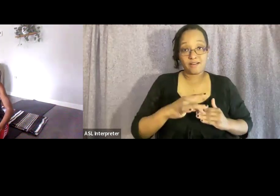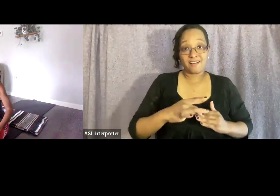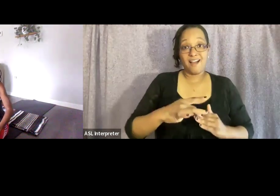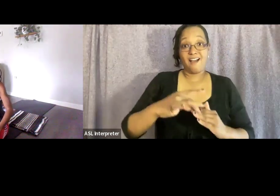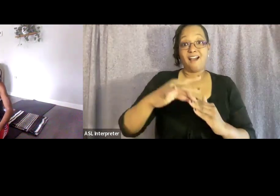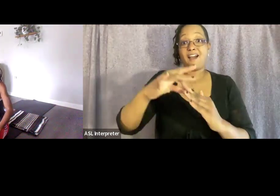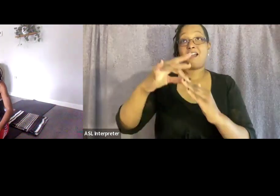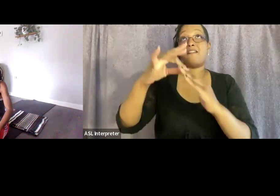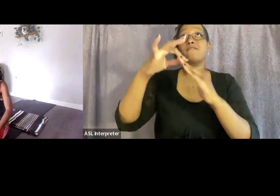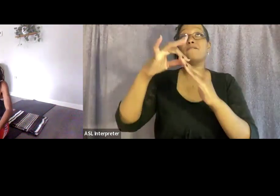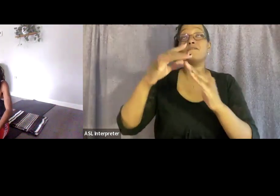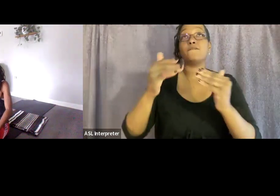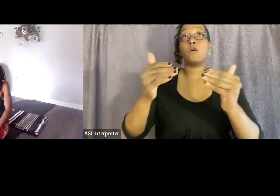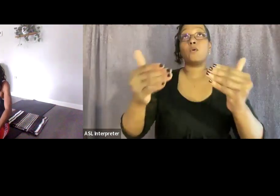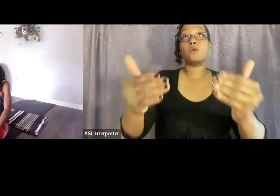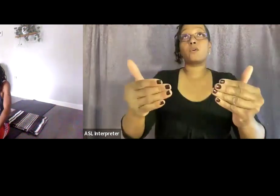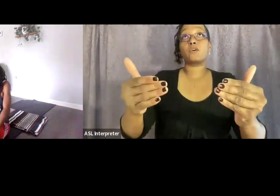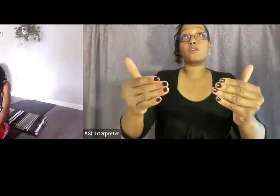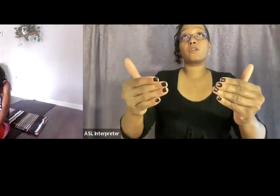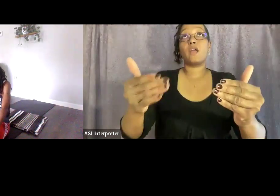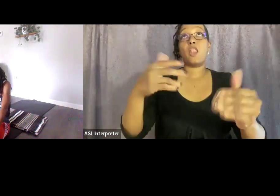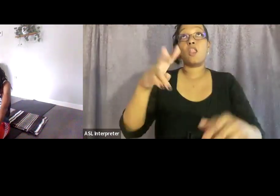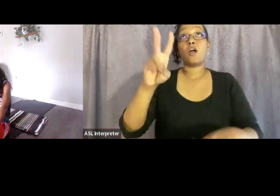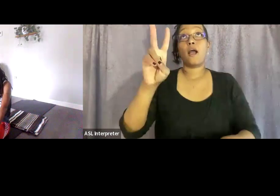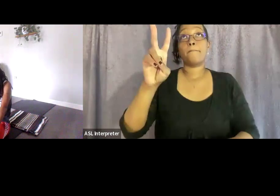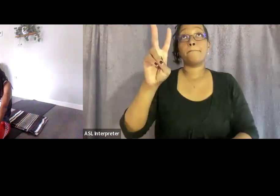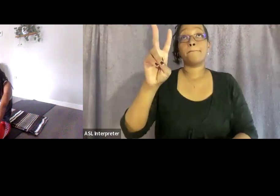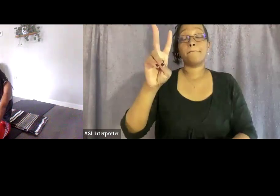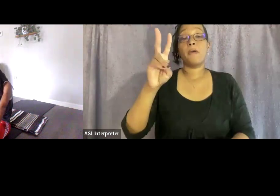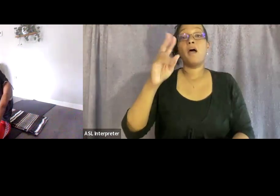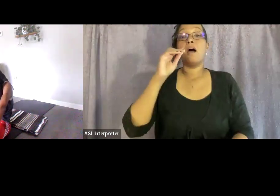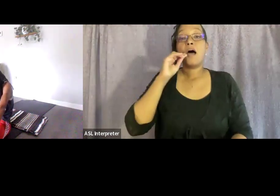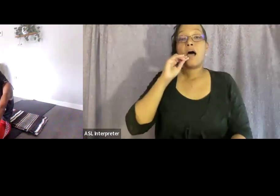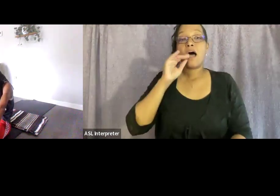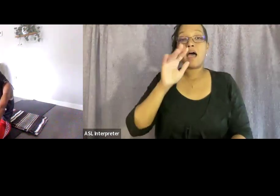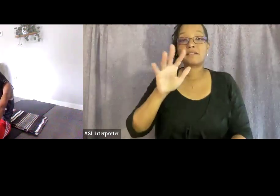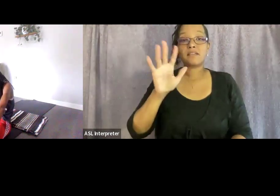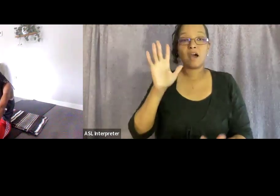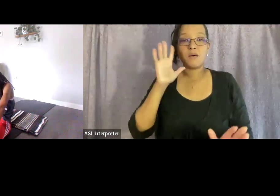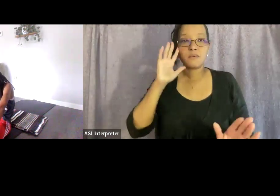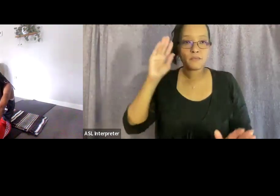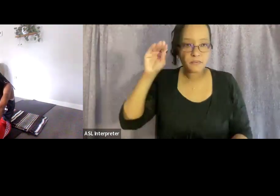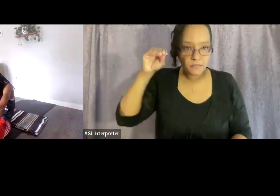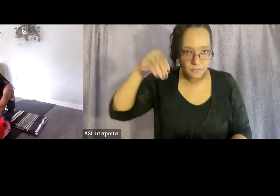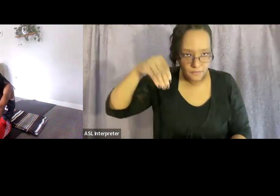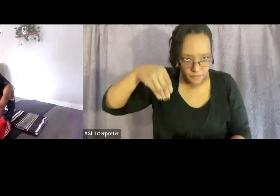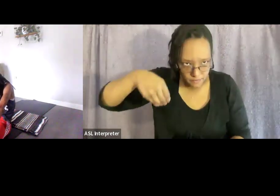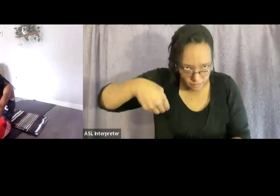And on the exhale, you can kind of press your legs away, tuck your chin in around your spine, so seated cat cow.